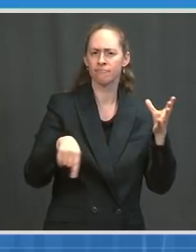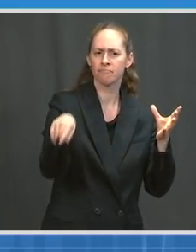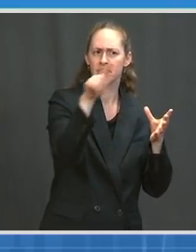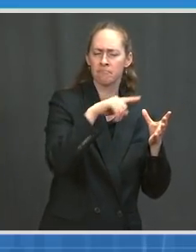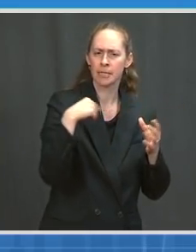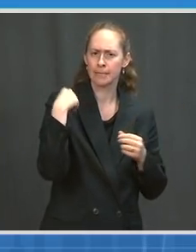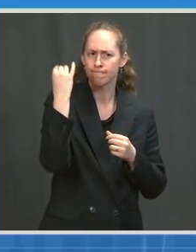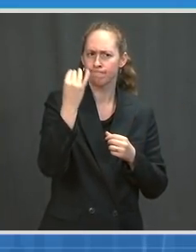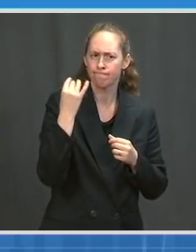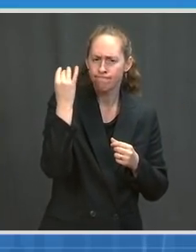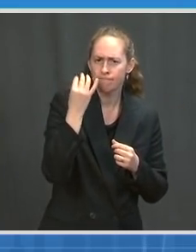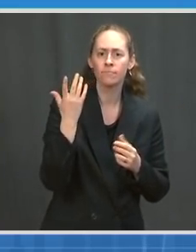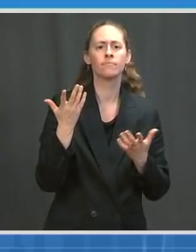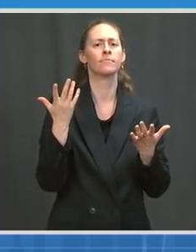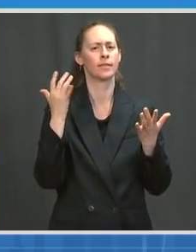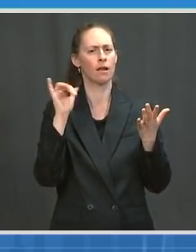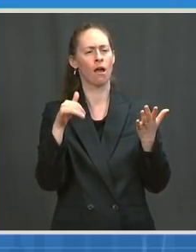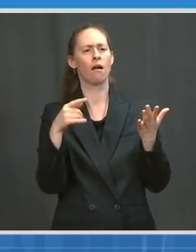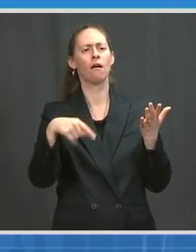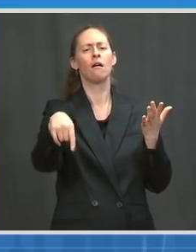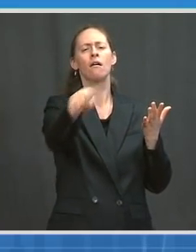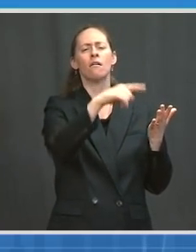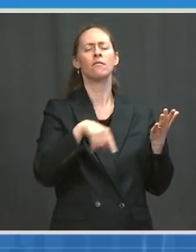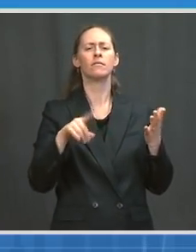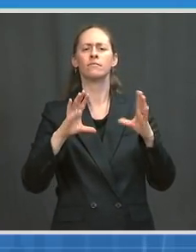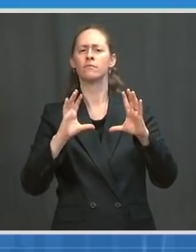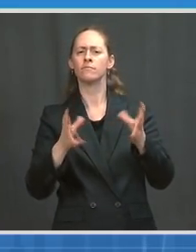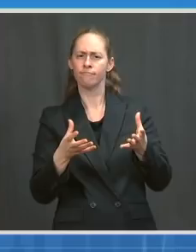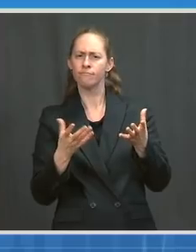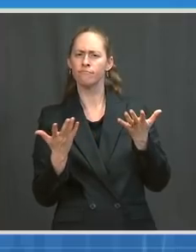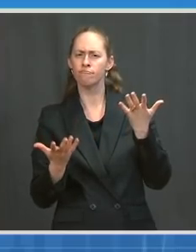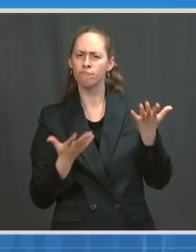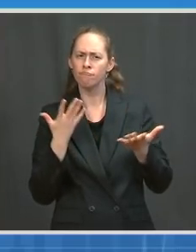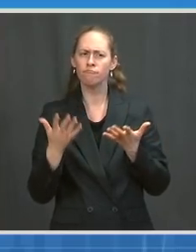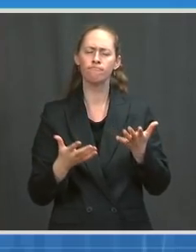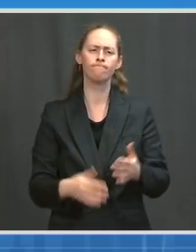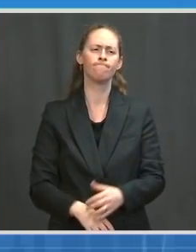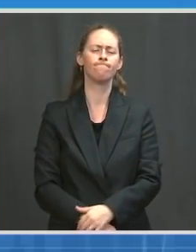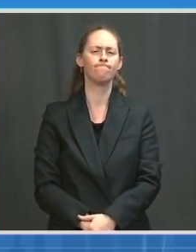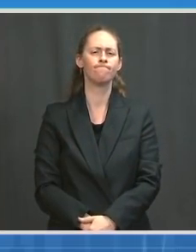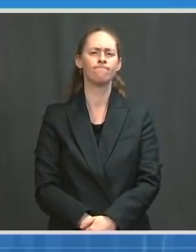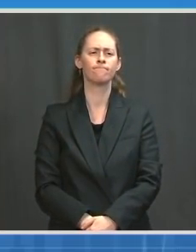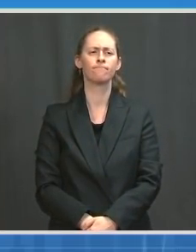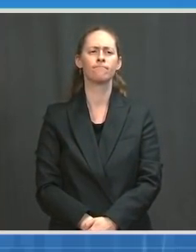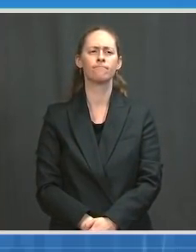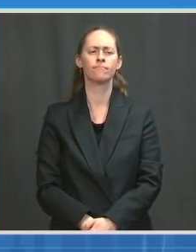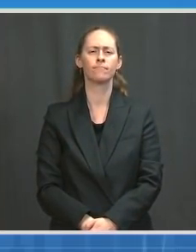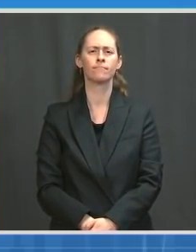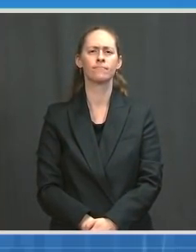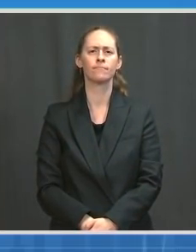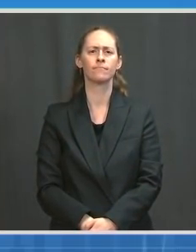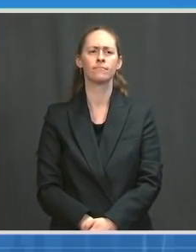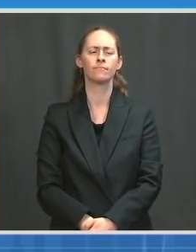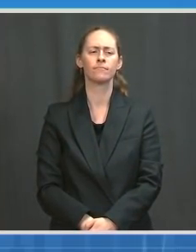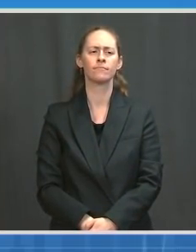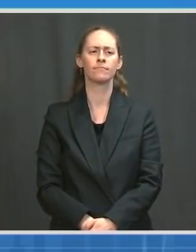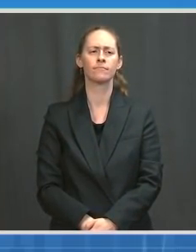could potentially be better served or move from that vaccine hesitancy, as well as that vaccine refusal,